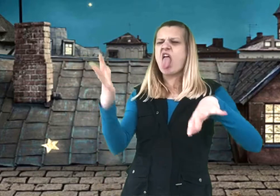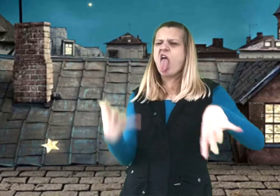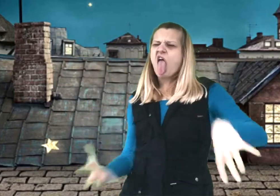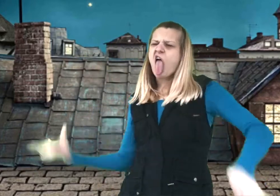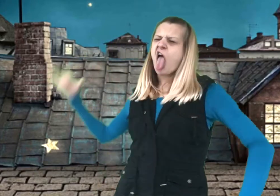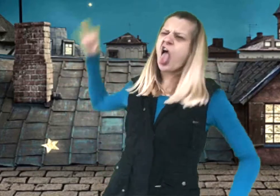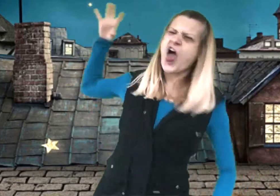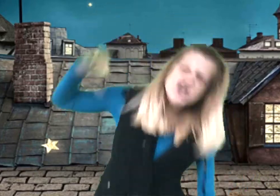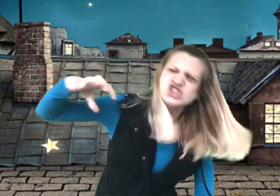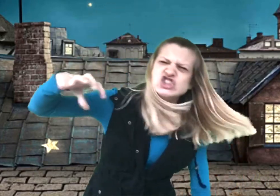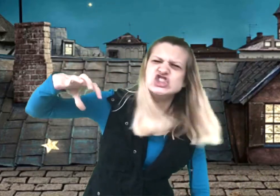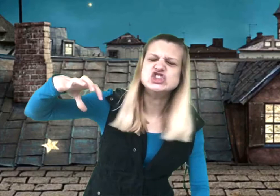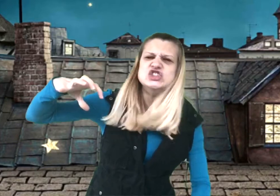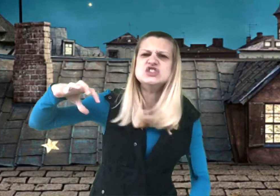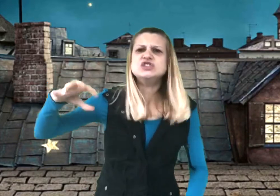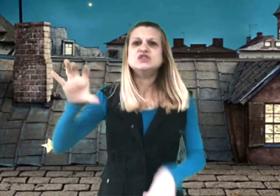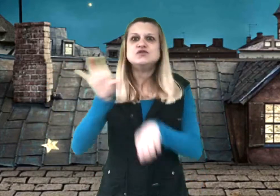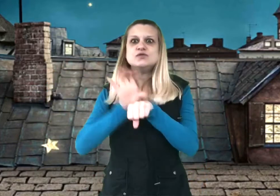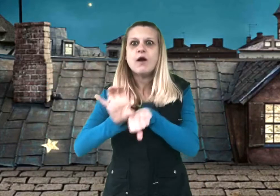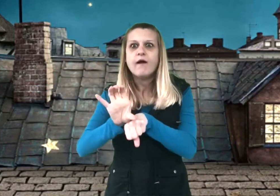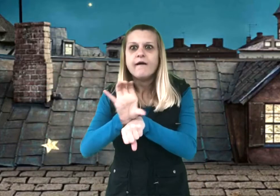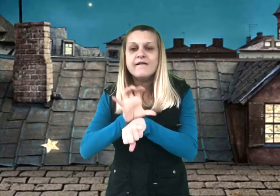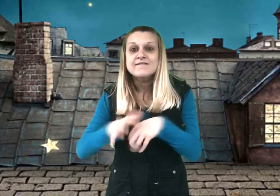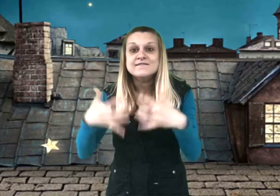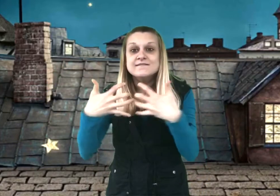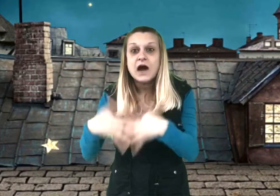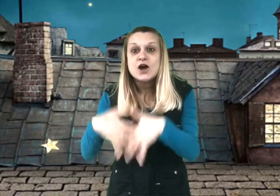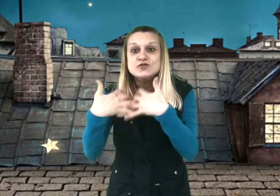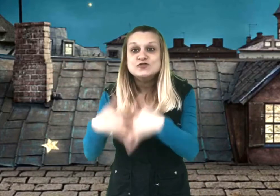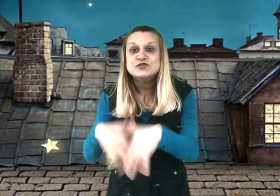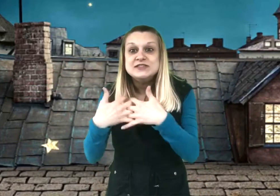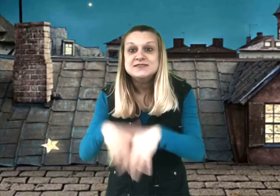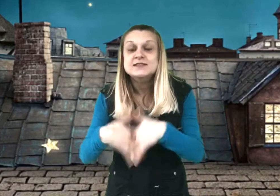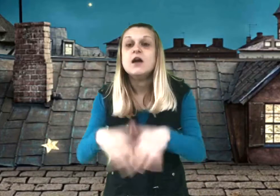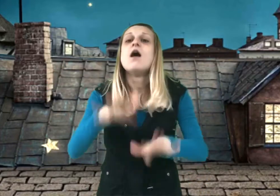the ENORMOUS CHOCOLATE FACTORY!